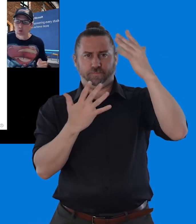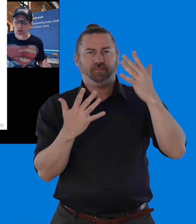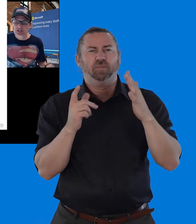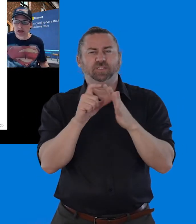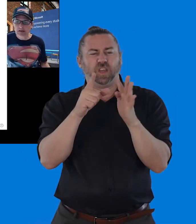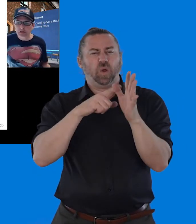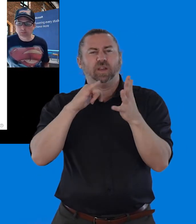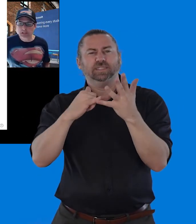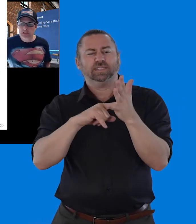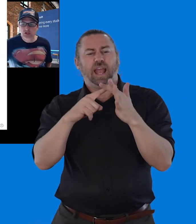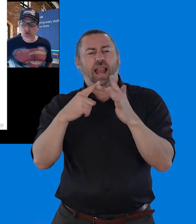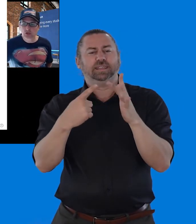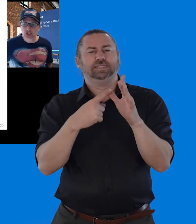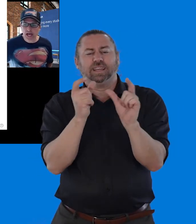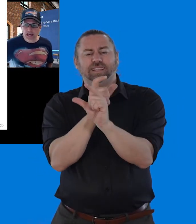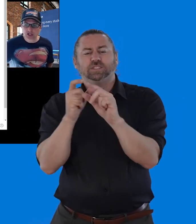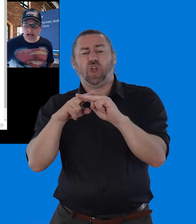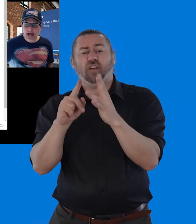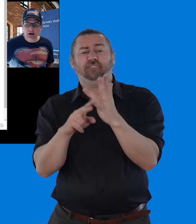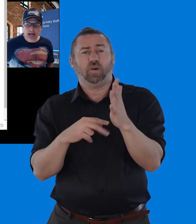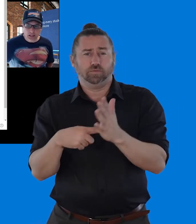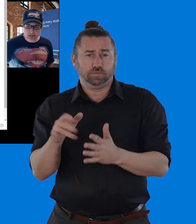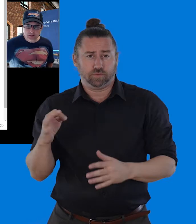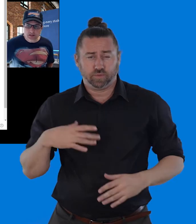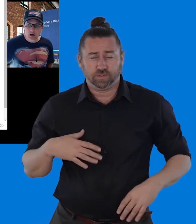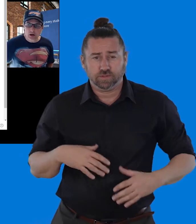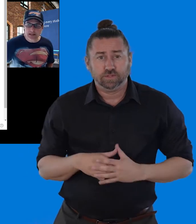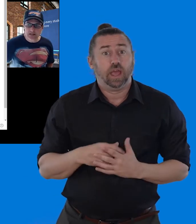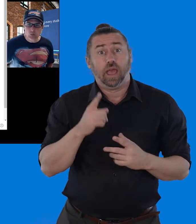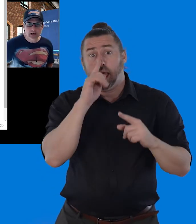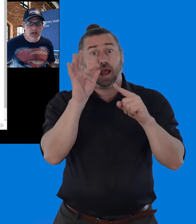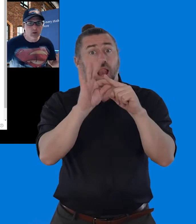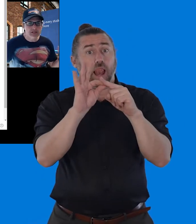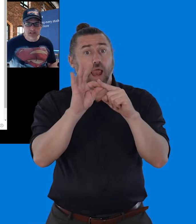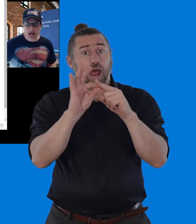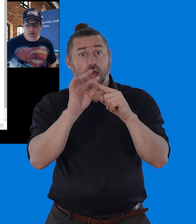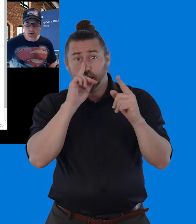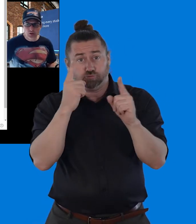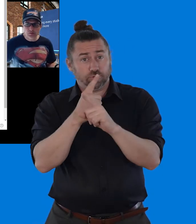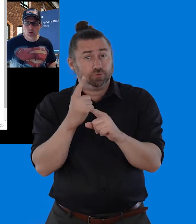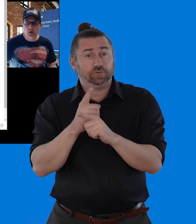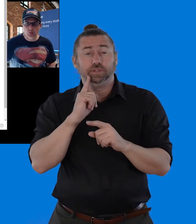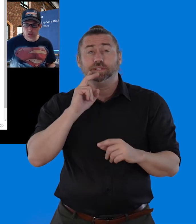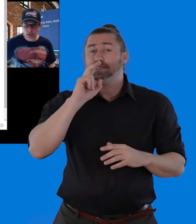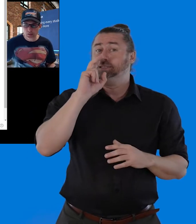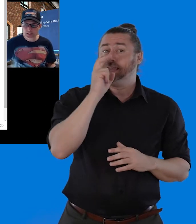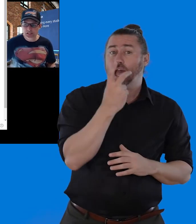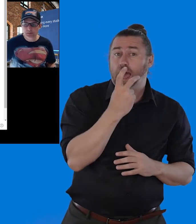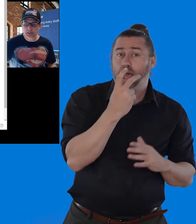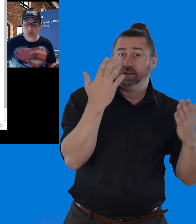We also have the ability to change our colours. Alright? So, we can go into Dark Mode if we want, we can go into CPL,